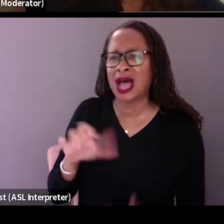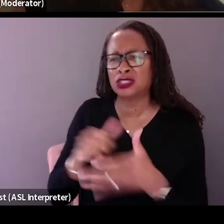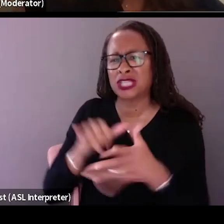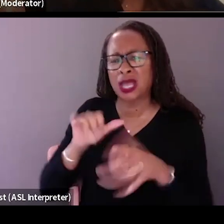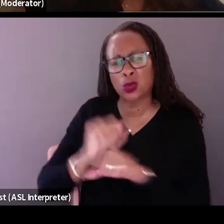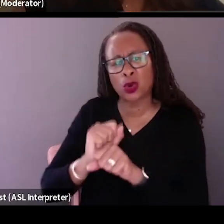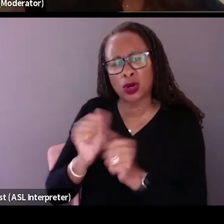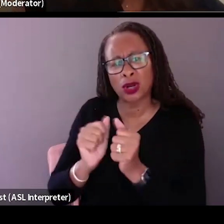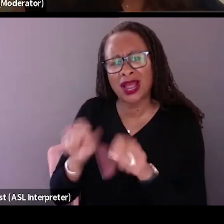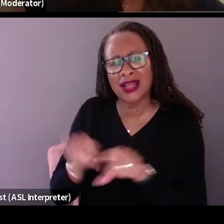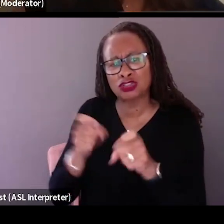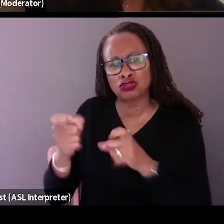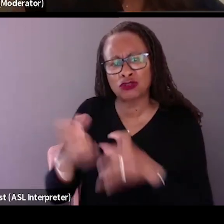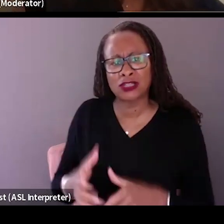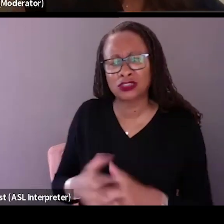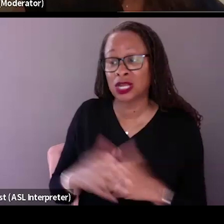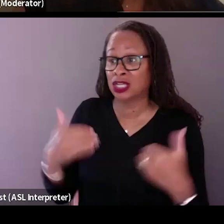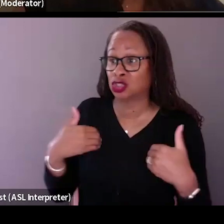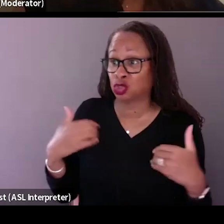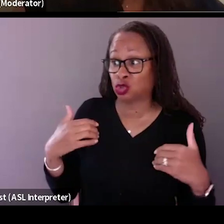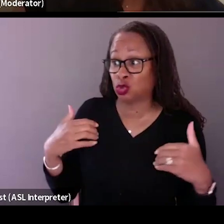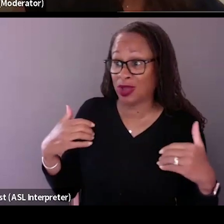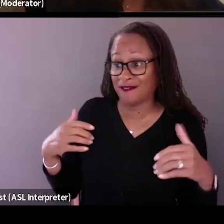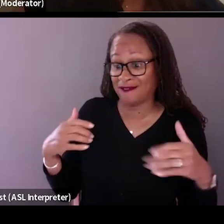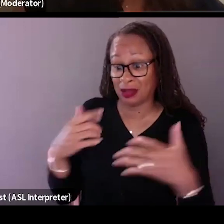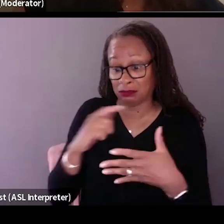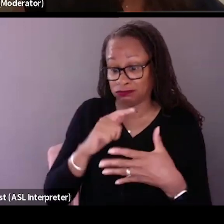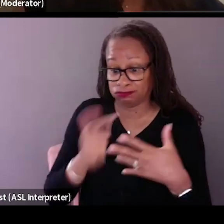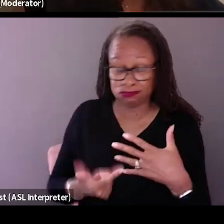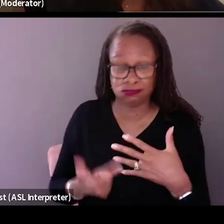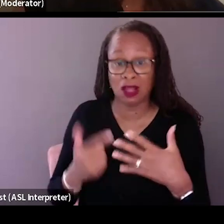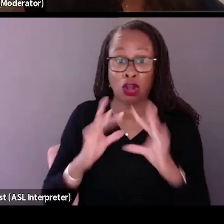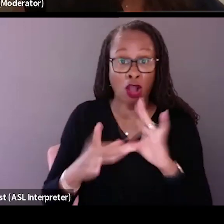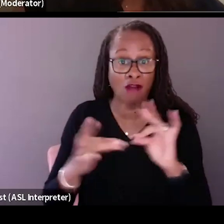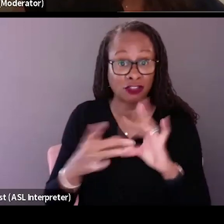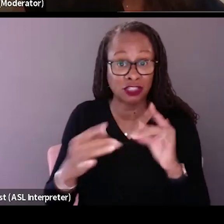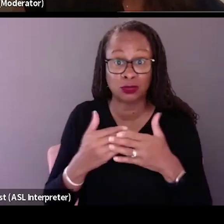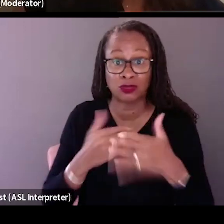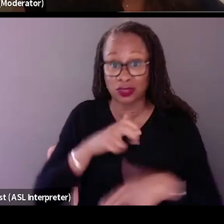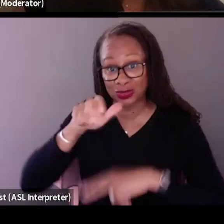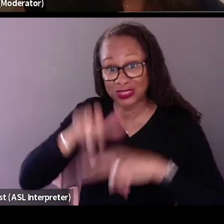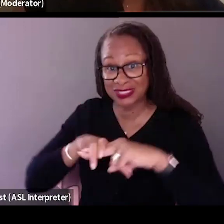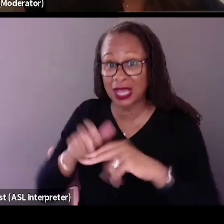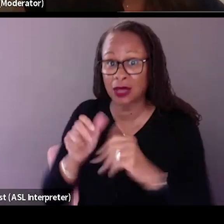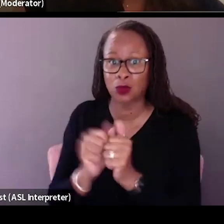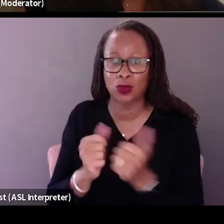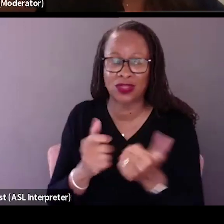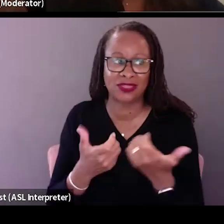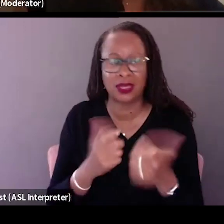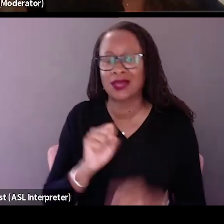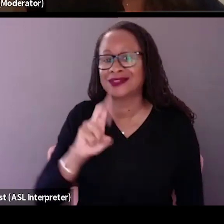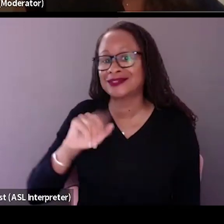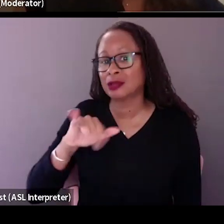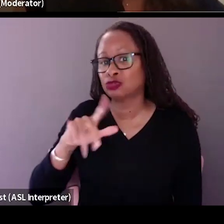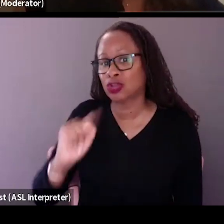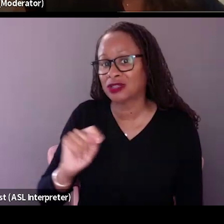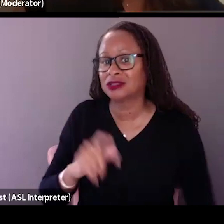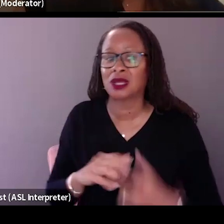Do you have a series of conversations before? You know, obviously you sit down and begin filming. How do you sort of build that trust?